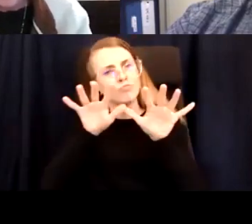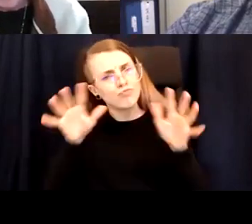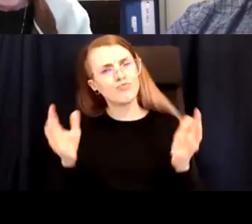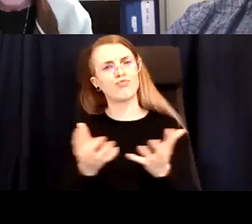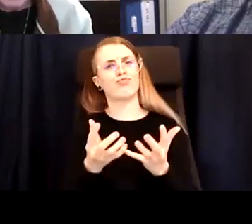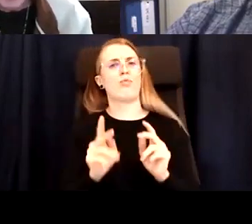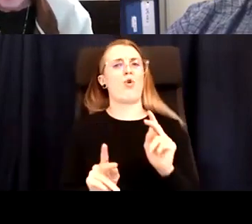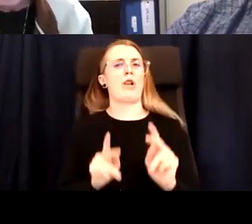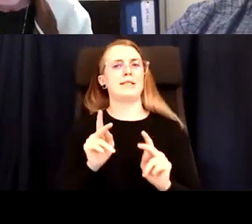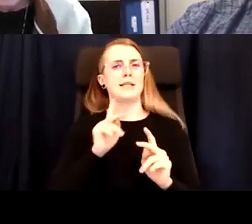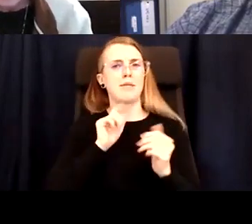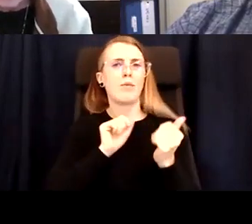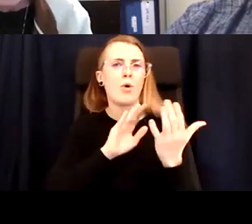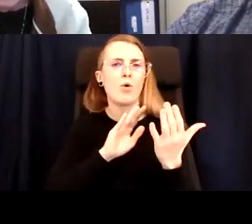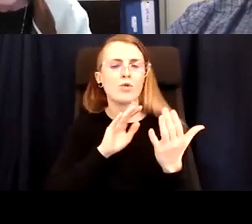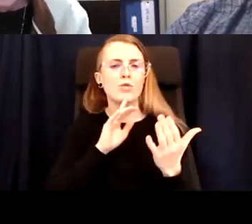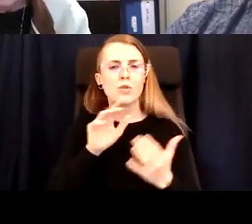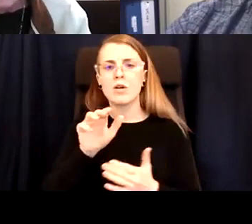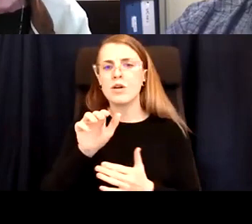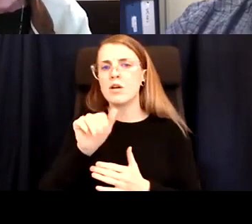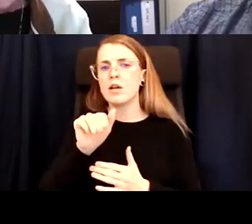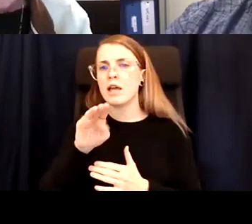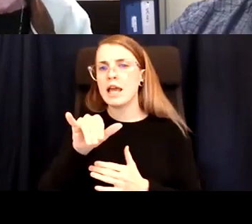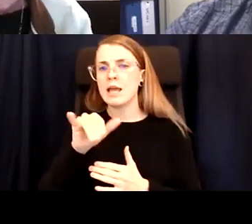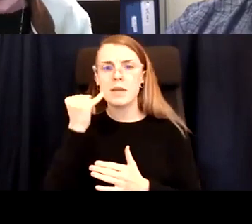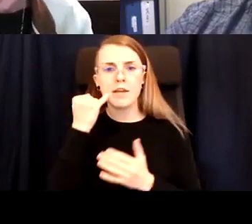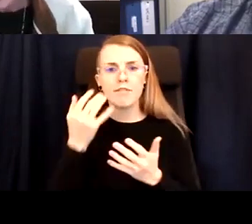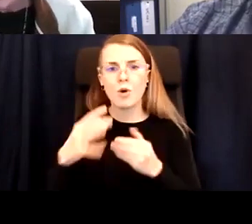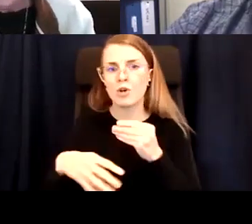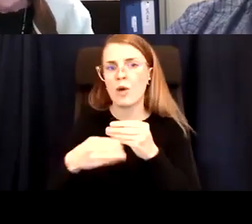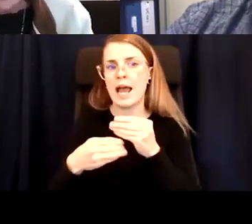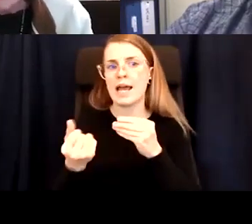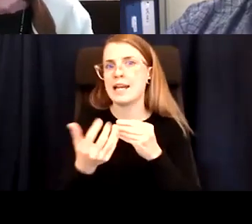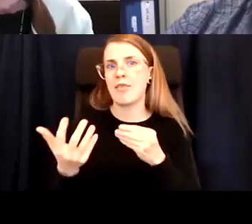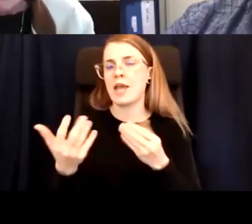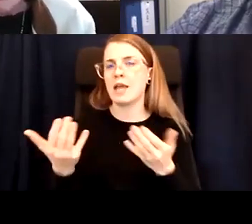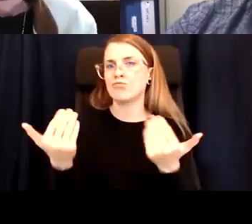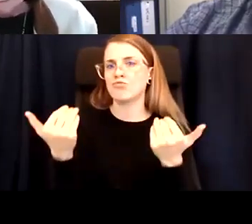And Andy, if you want to add anything, please